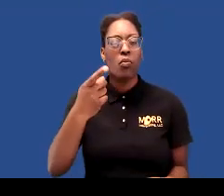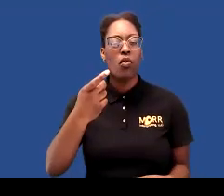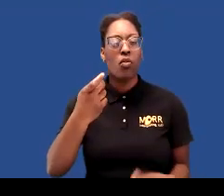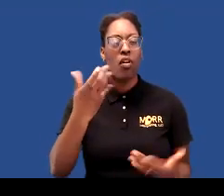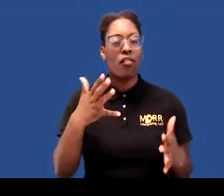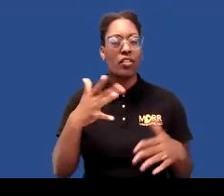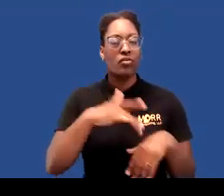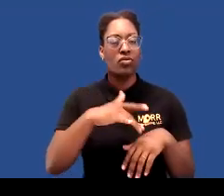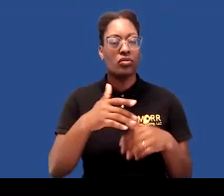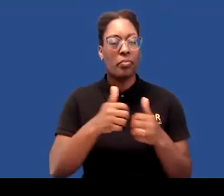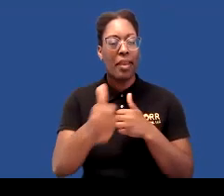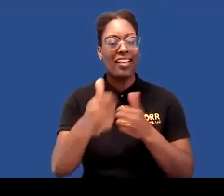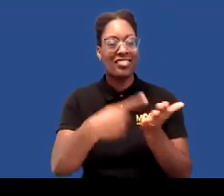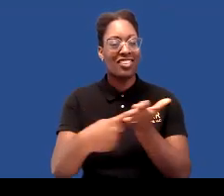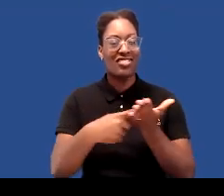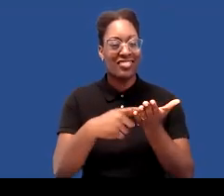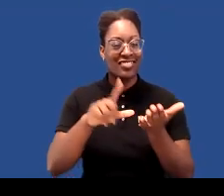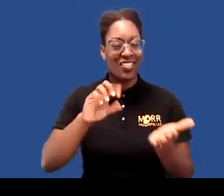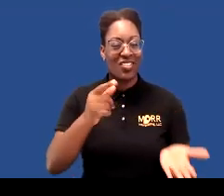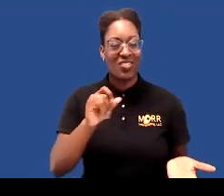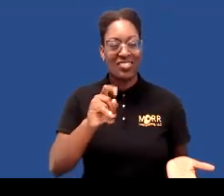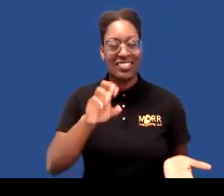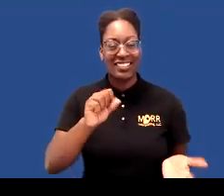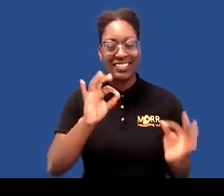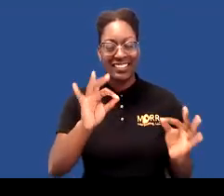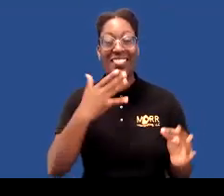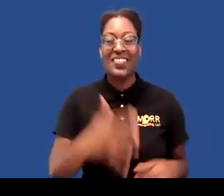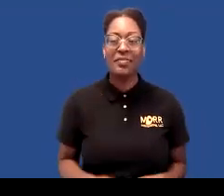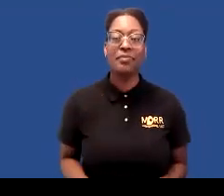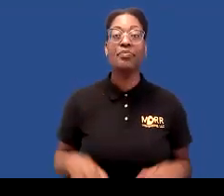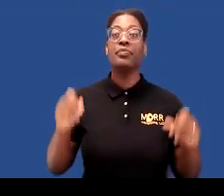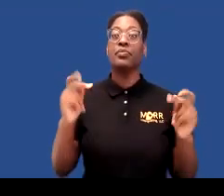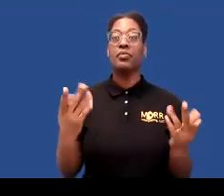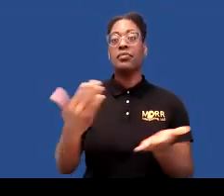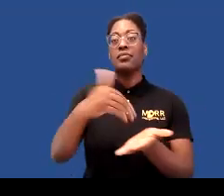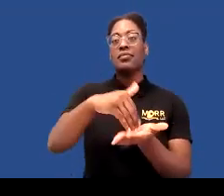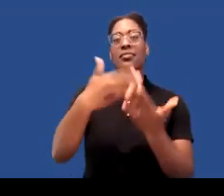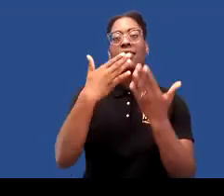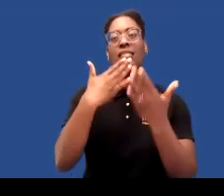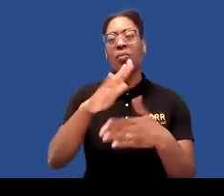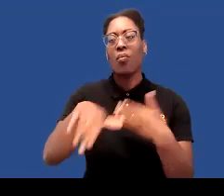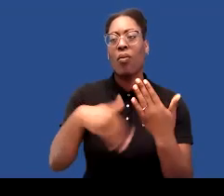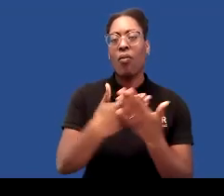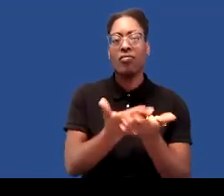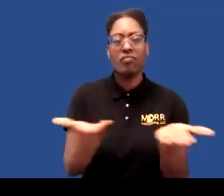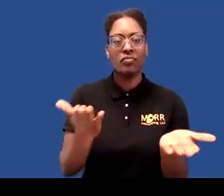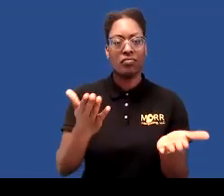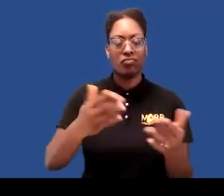we re past discussion logistics at this point. Yes, thank you. So again, thank you to all of you for attending our webinar today.